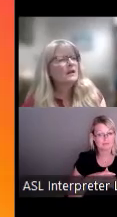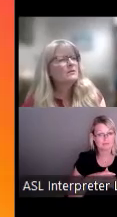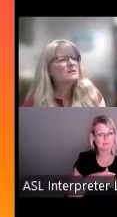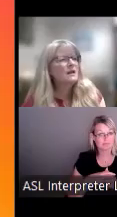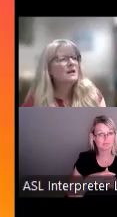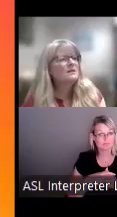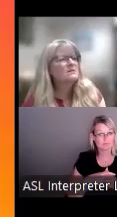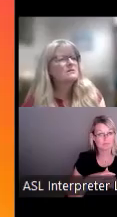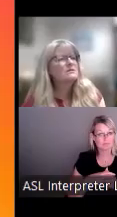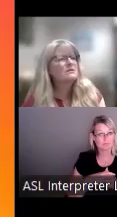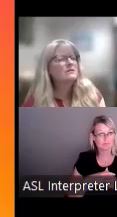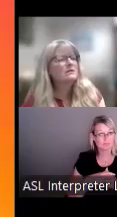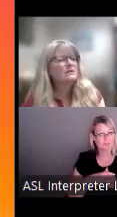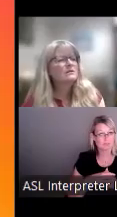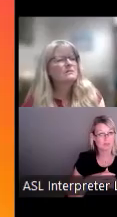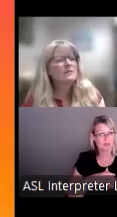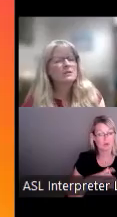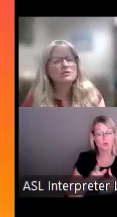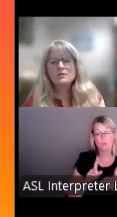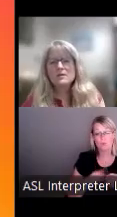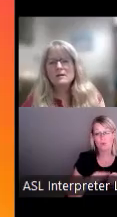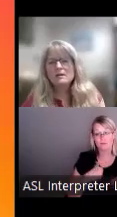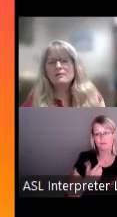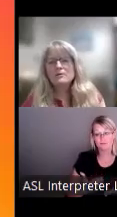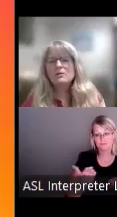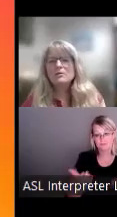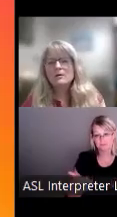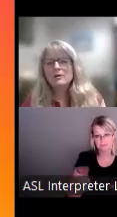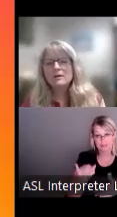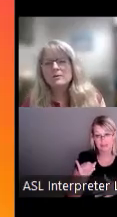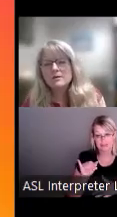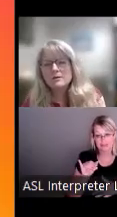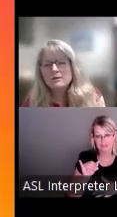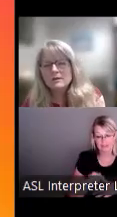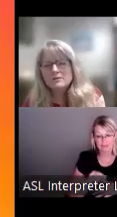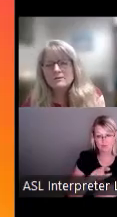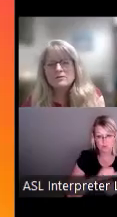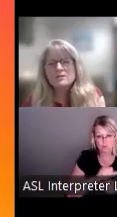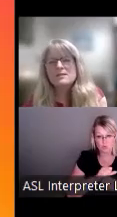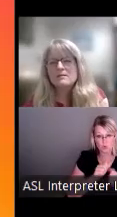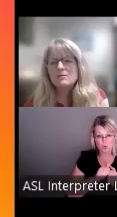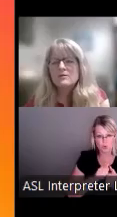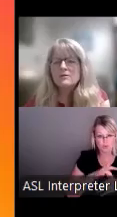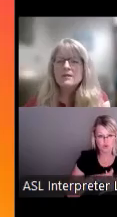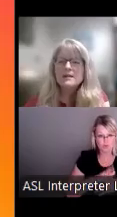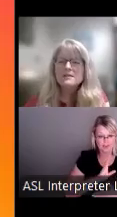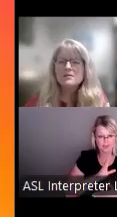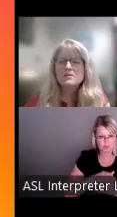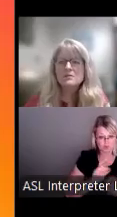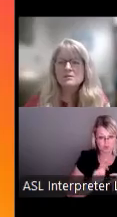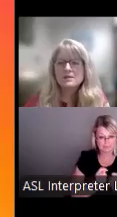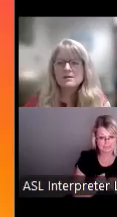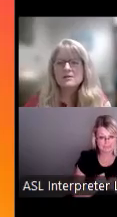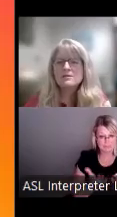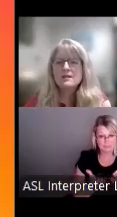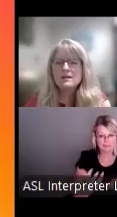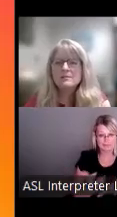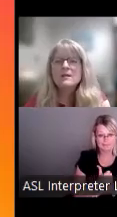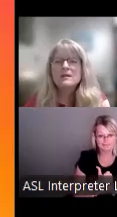thing I would say is make sure that if you are working with an early intervention team, you utilize those OTs on your team